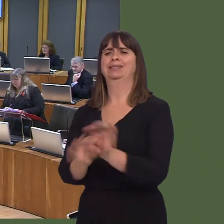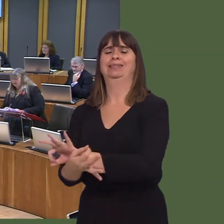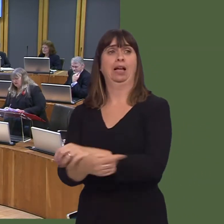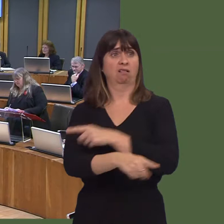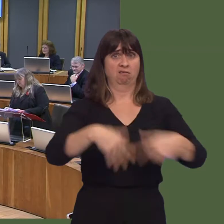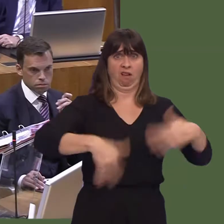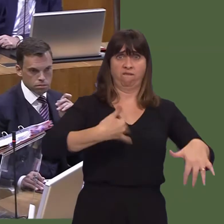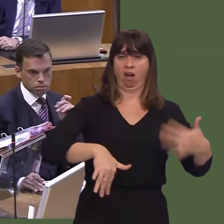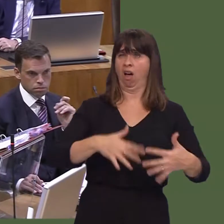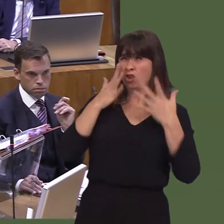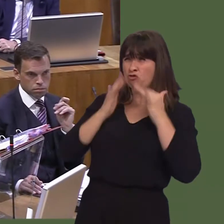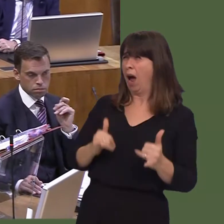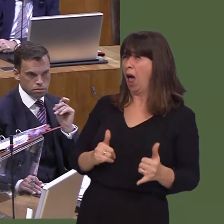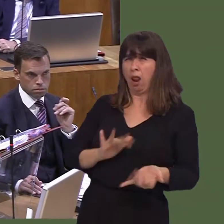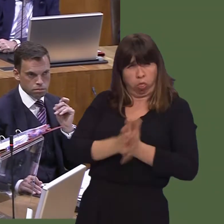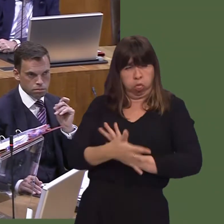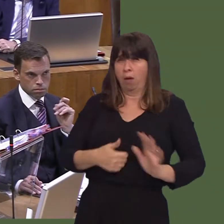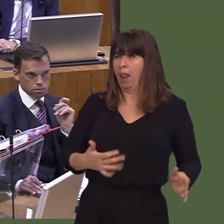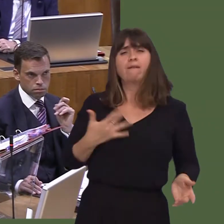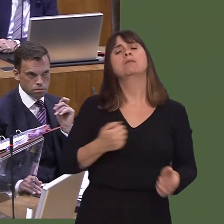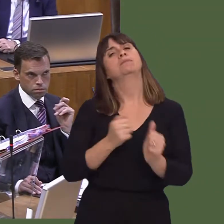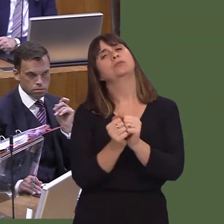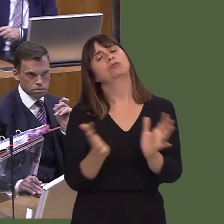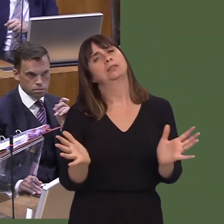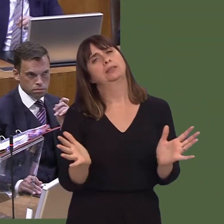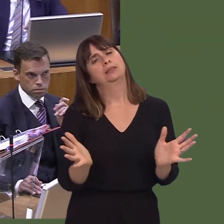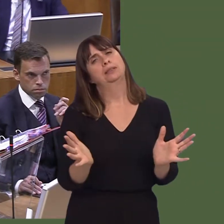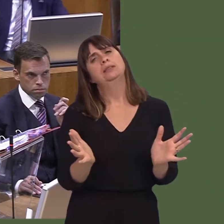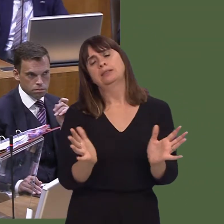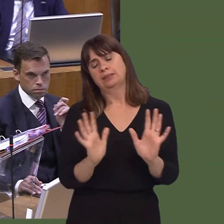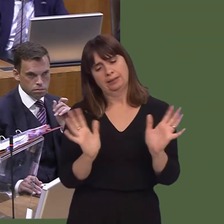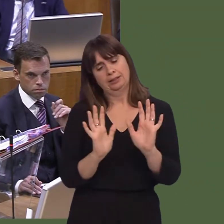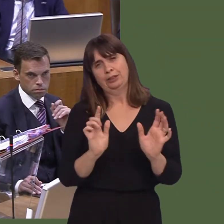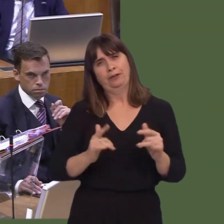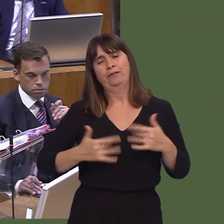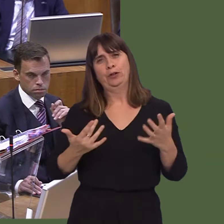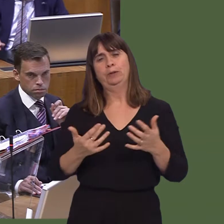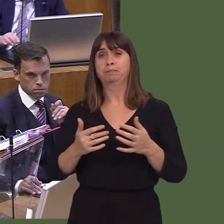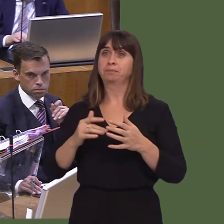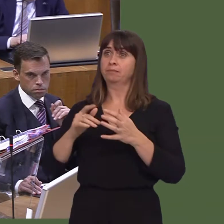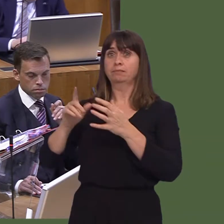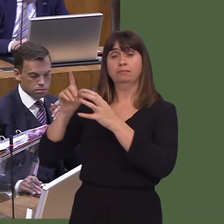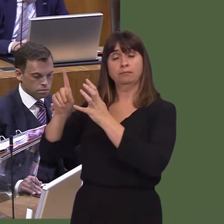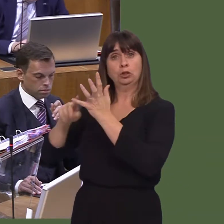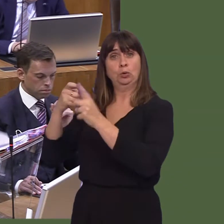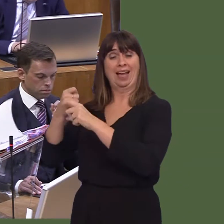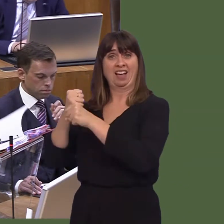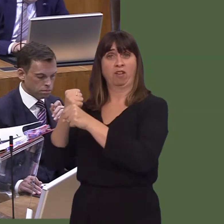Julie James AM: I disagree entirely with the Member's take on this. Following the UK Government's closure of the independent living fund, back in 2015, we